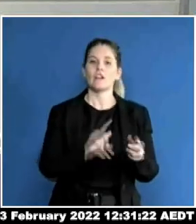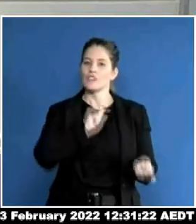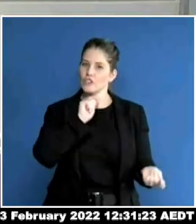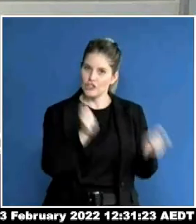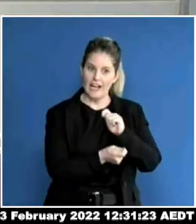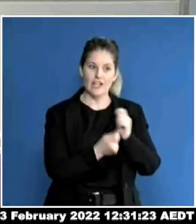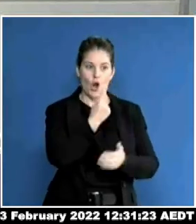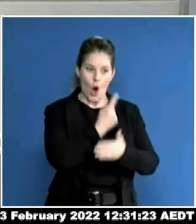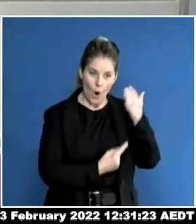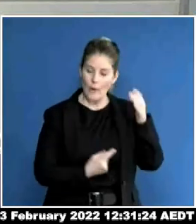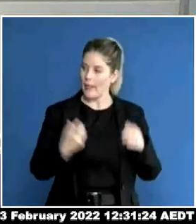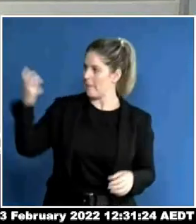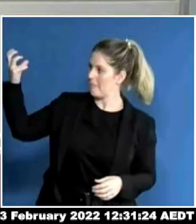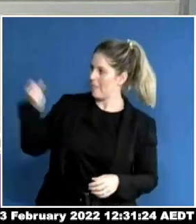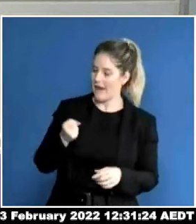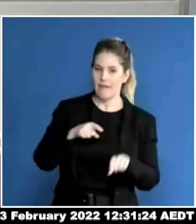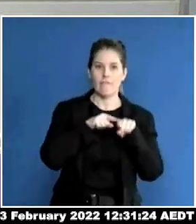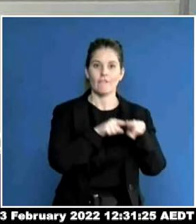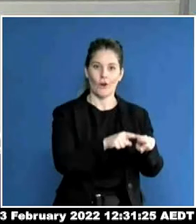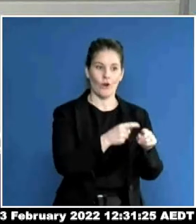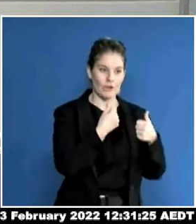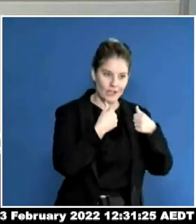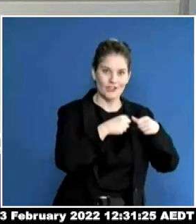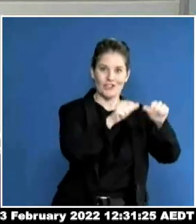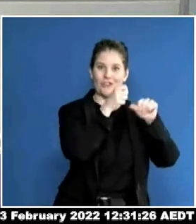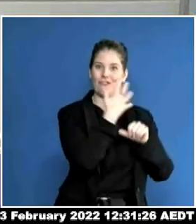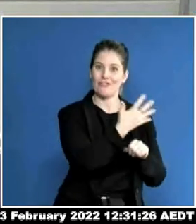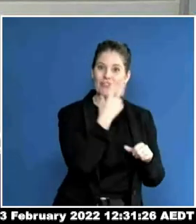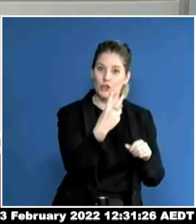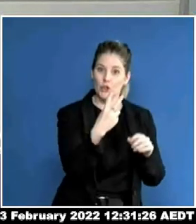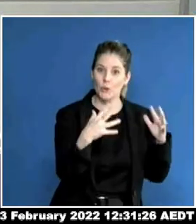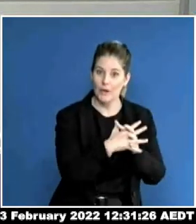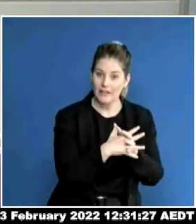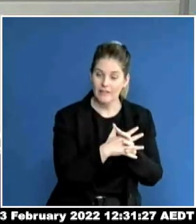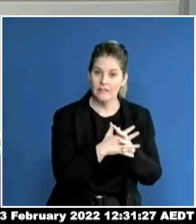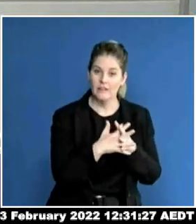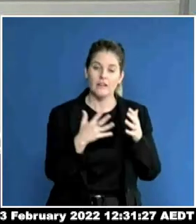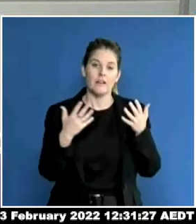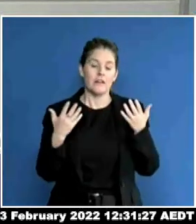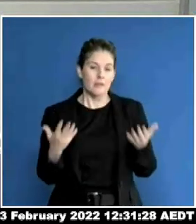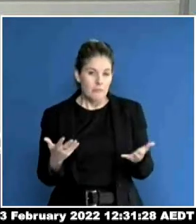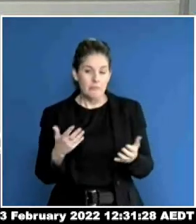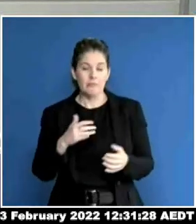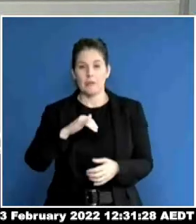Like, if the maths turns out that churn is better for a DES then, unfortunately, it